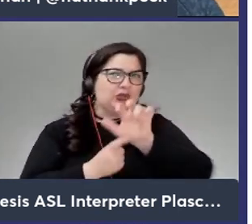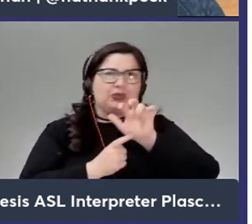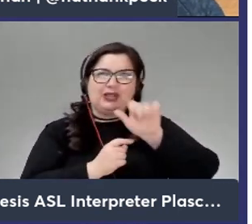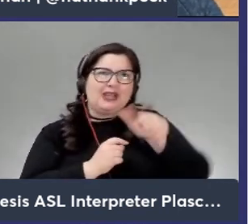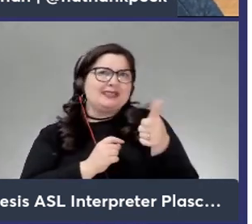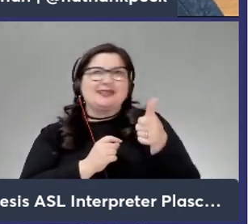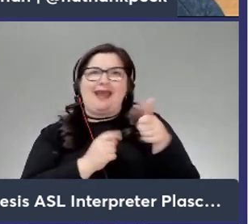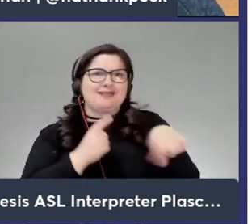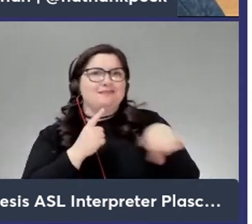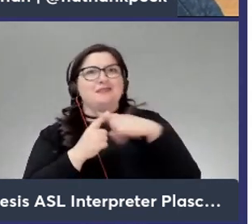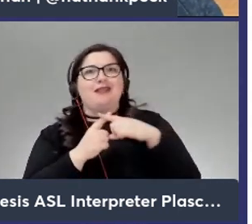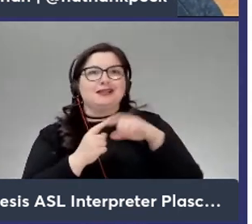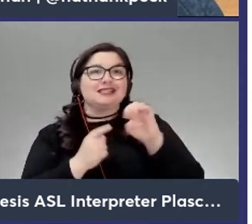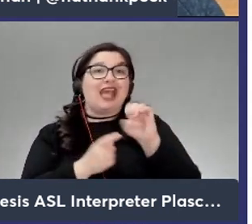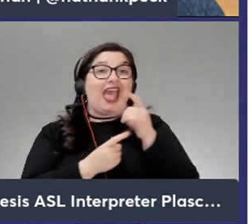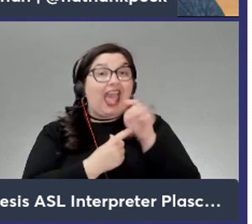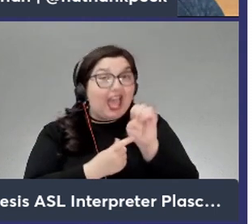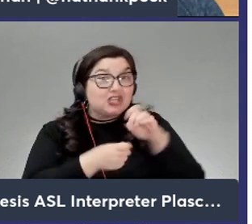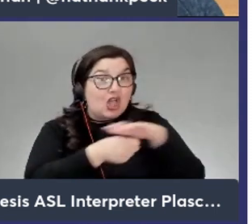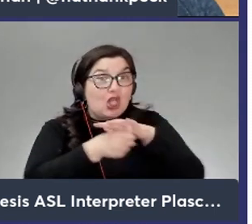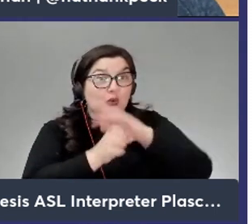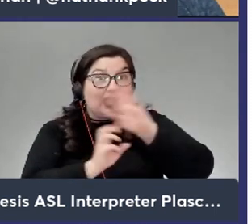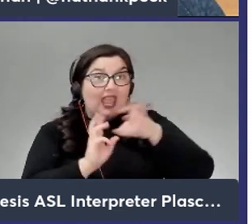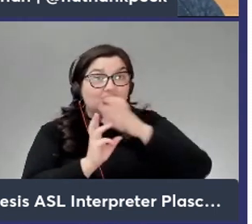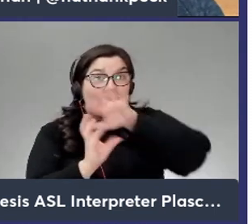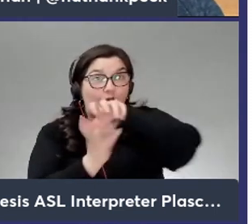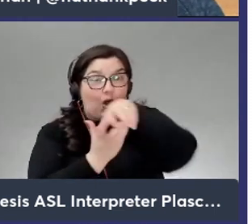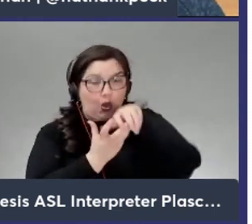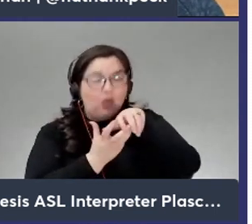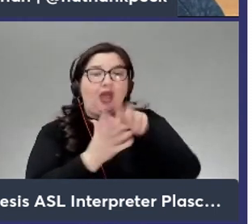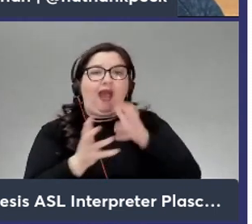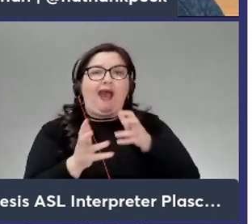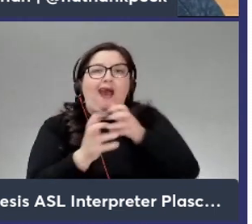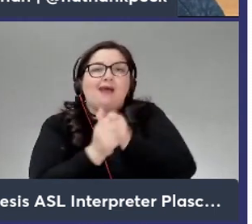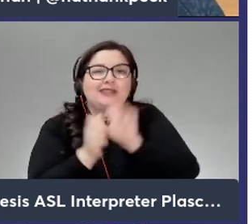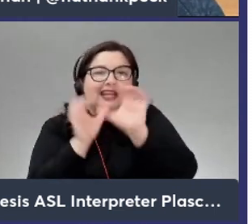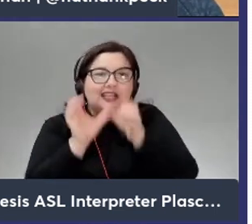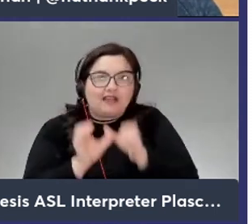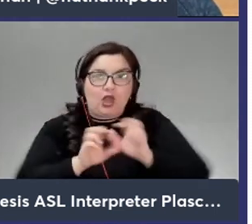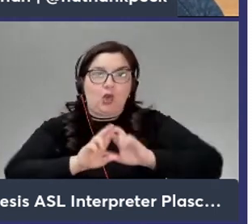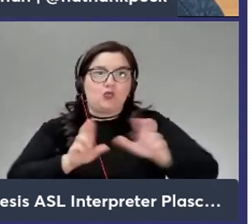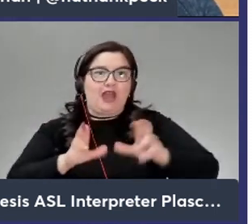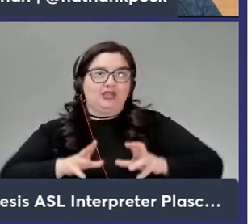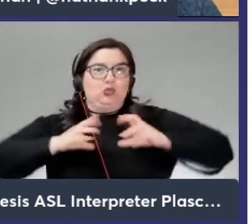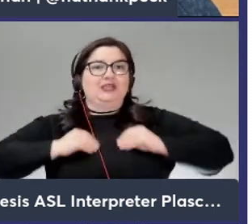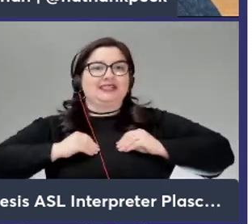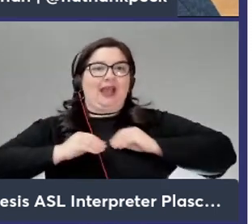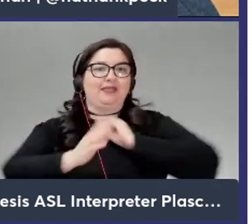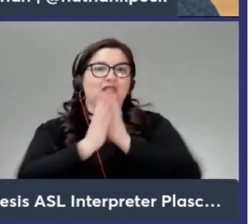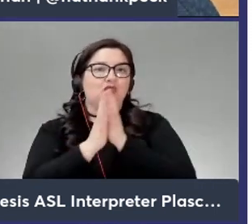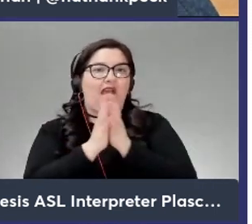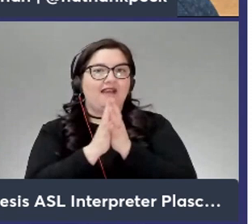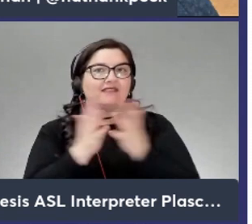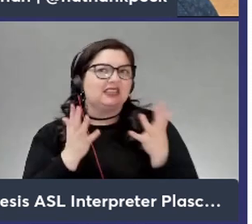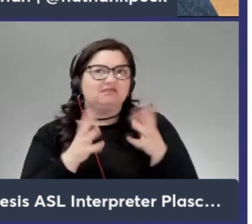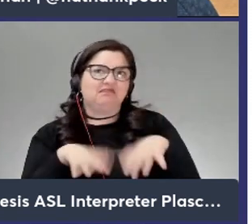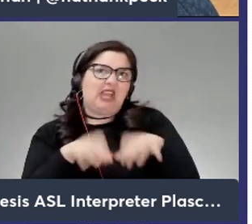that we have around the world, updating the configuration so that those Edge locations are ready to accept this traffic. It takes a couple minutes to do that,